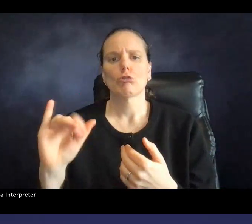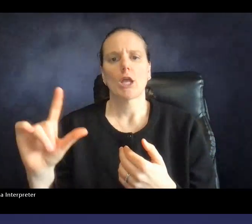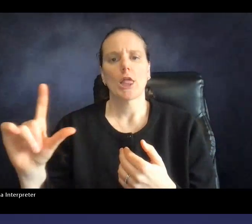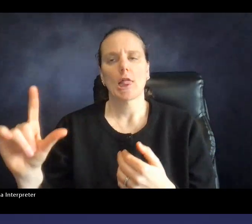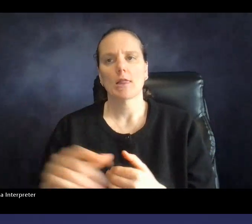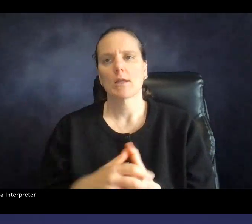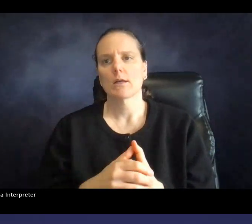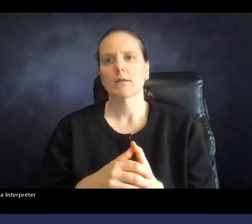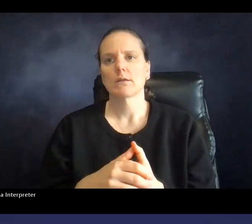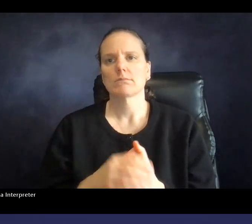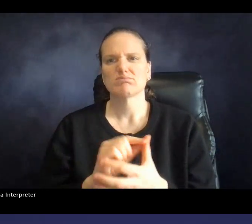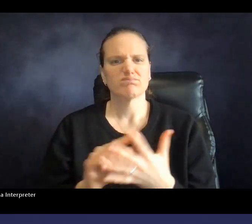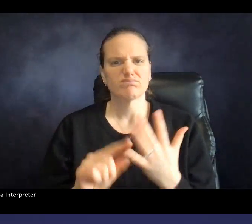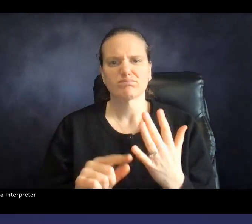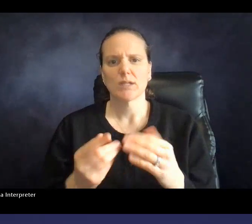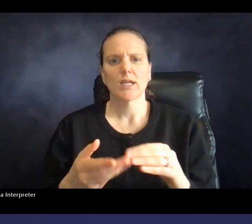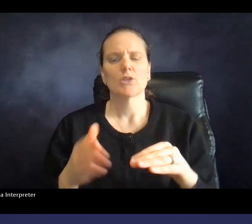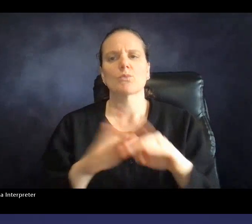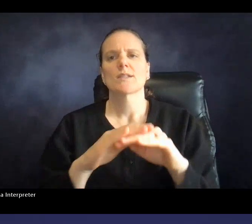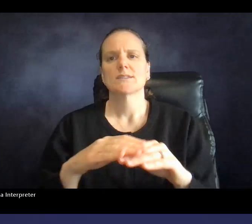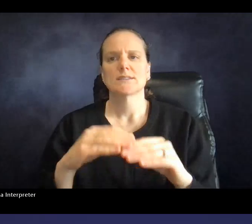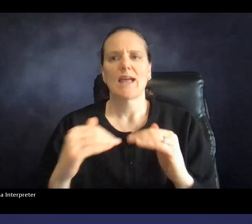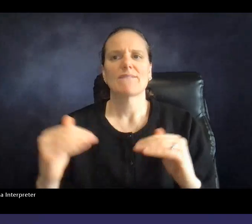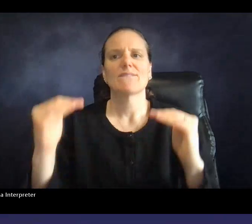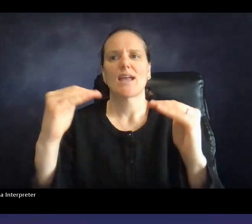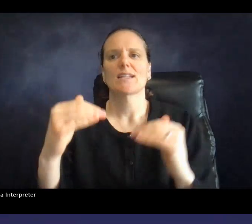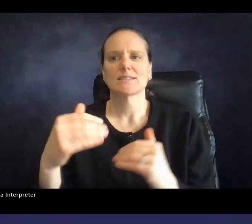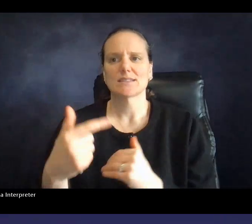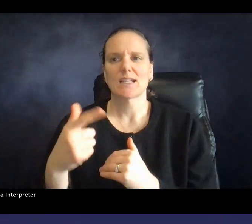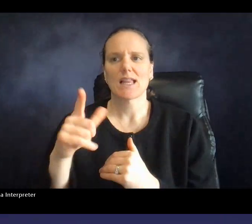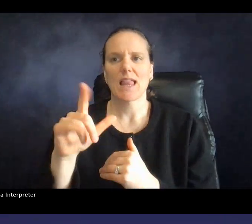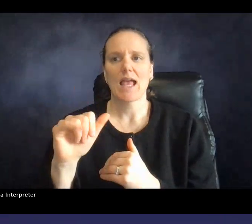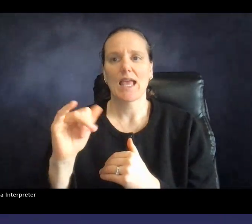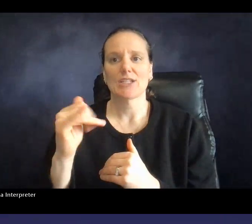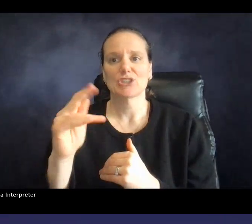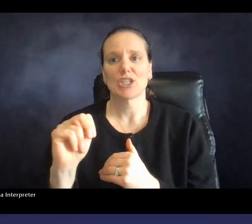these increased what are called advanced glycation and products. Anything that's got gly,